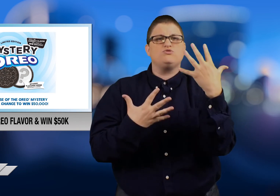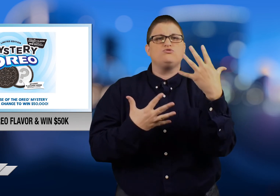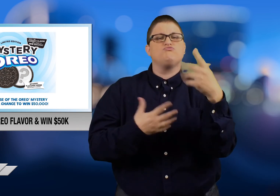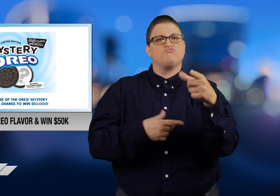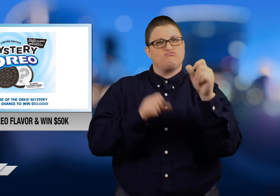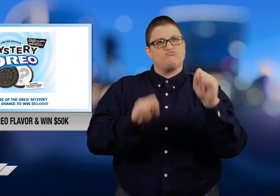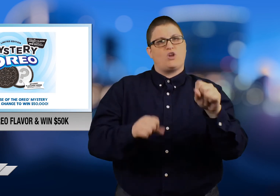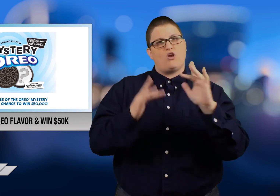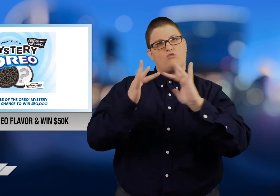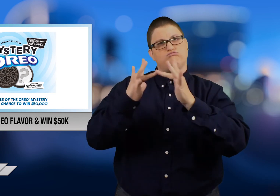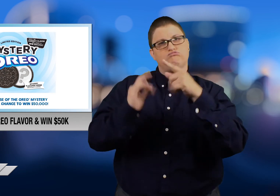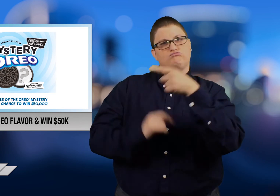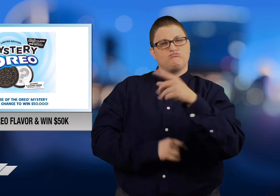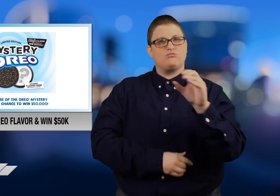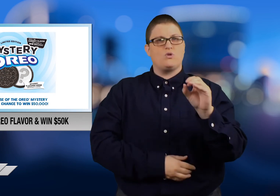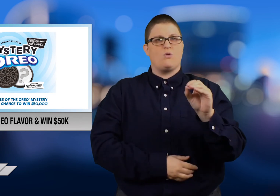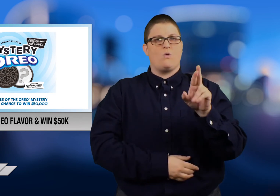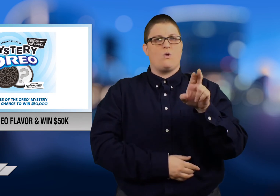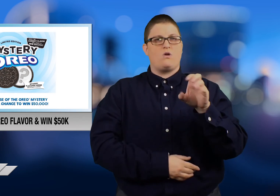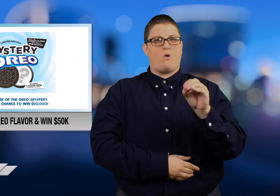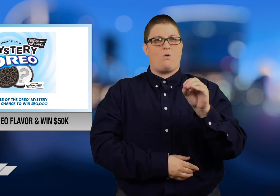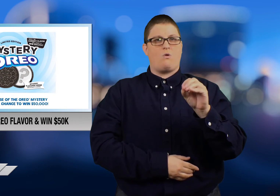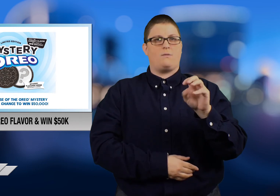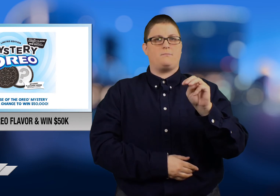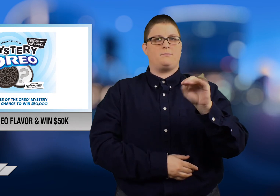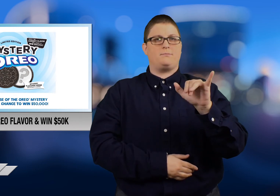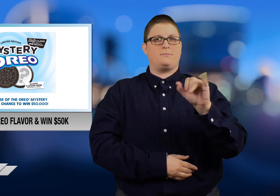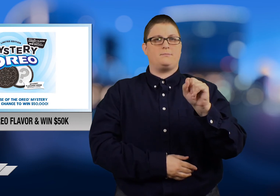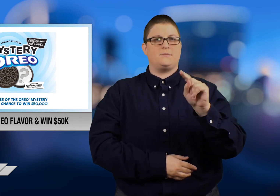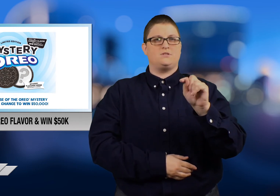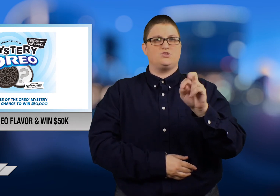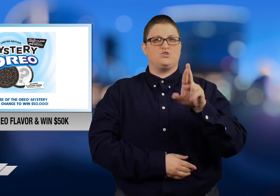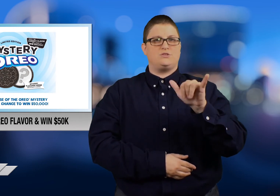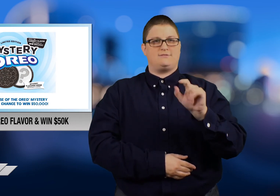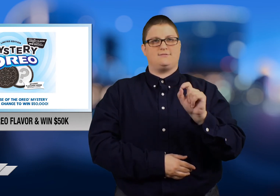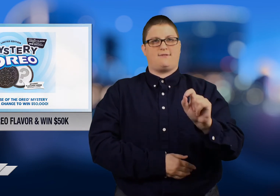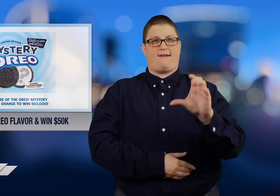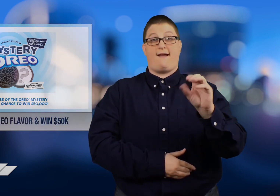go to oreomystery.com.